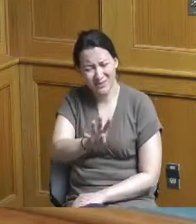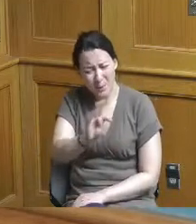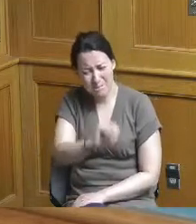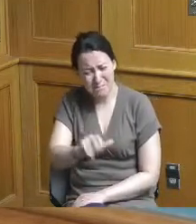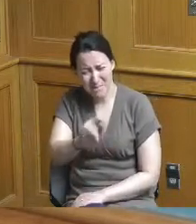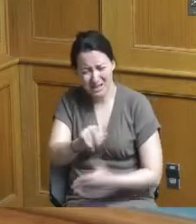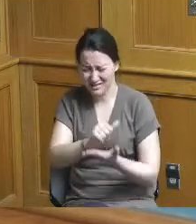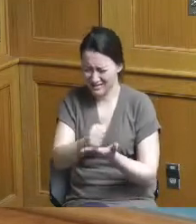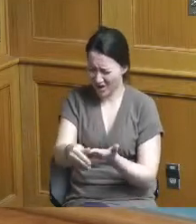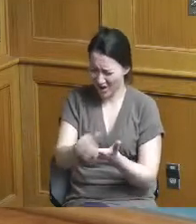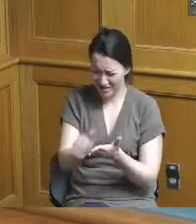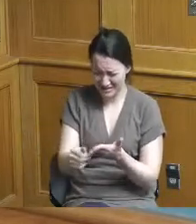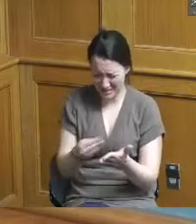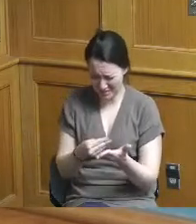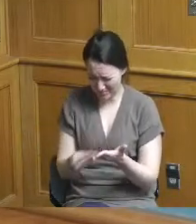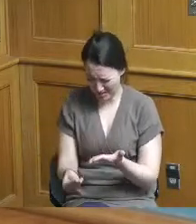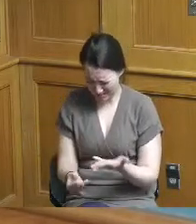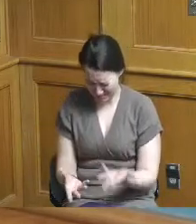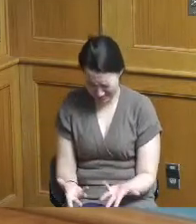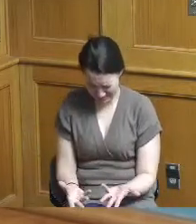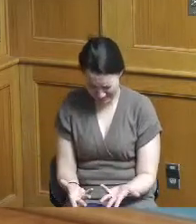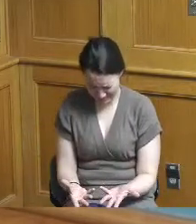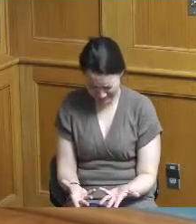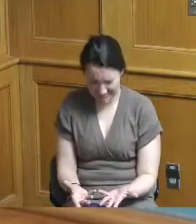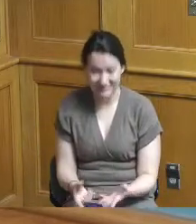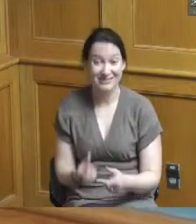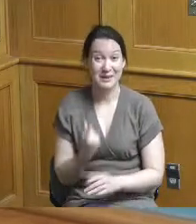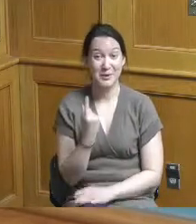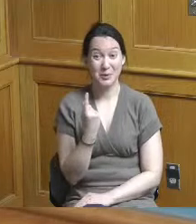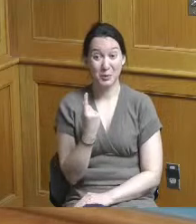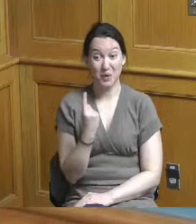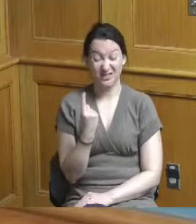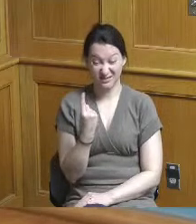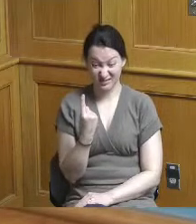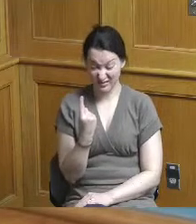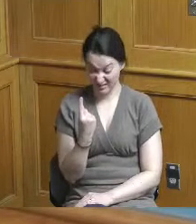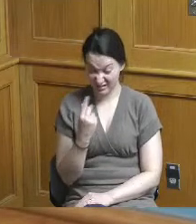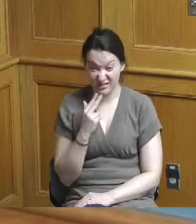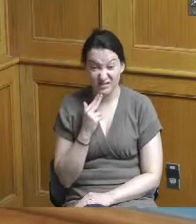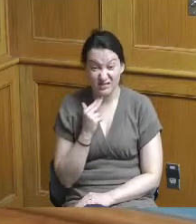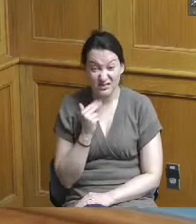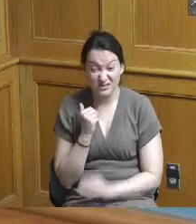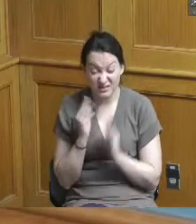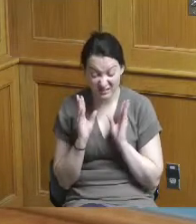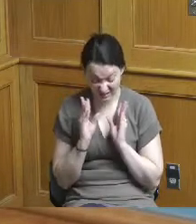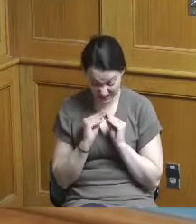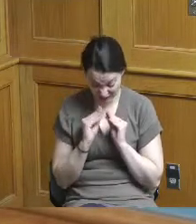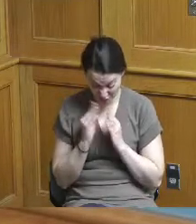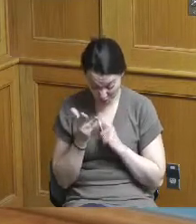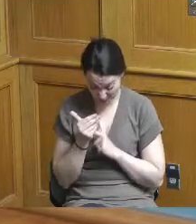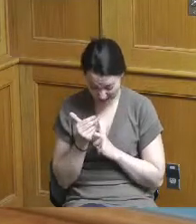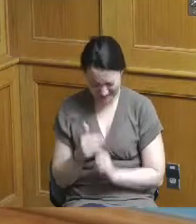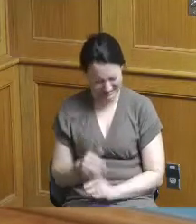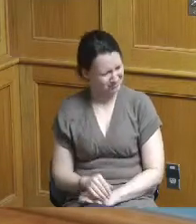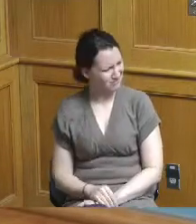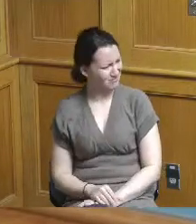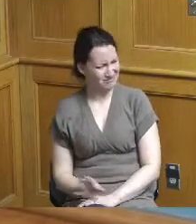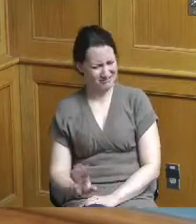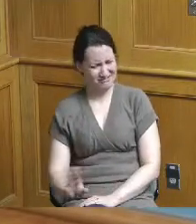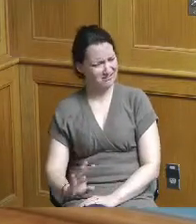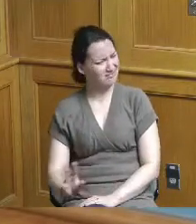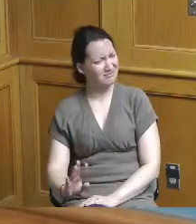to get a we gotta for us to get one convention Hotel I don't think so I don't think they would